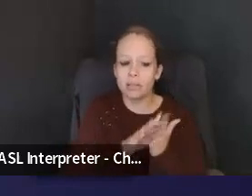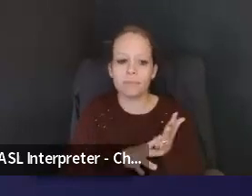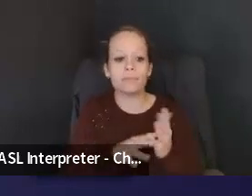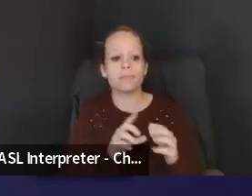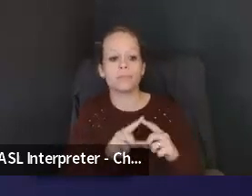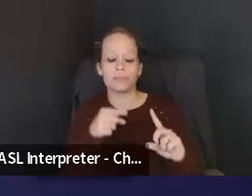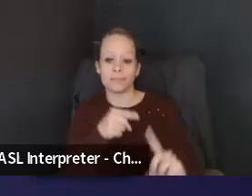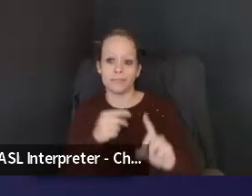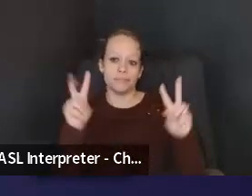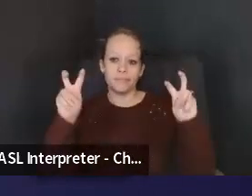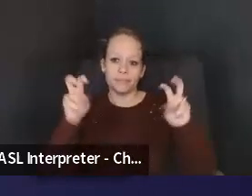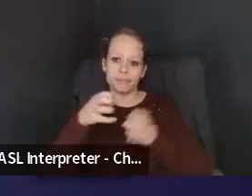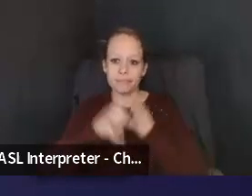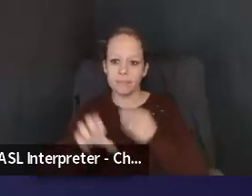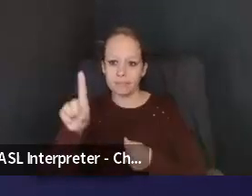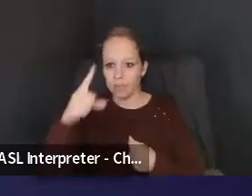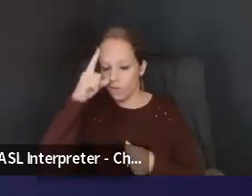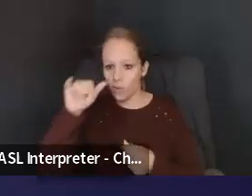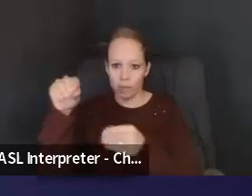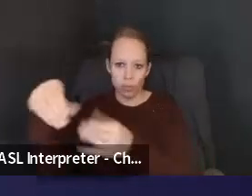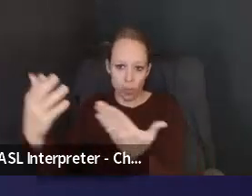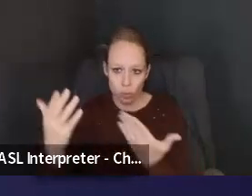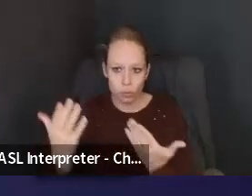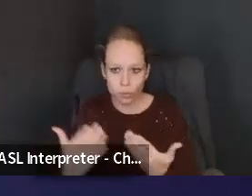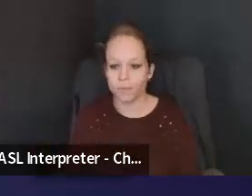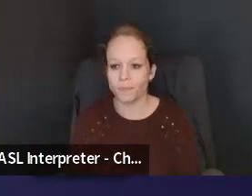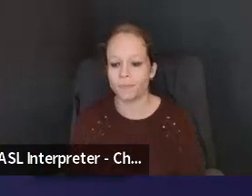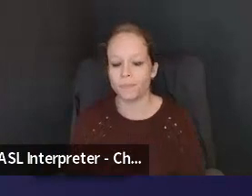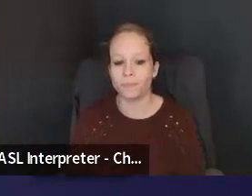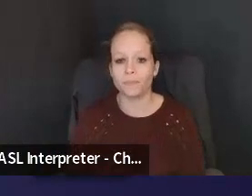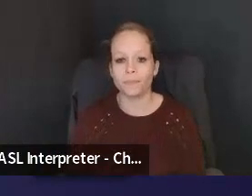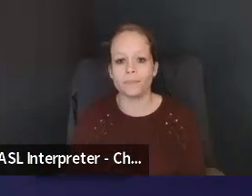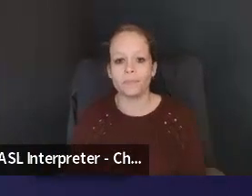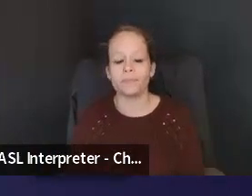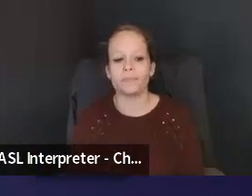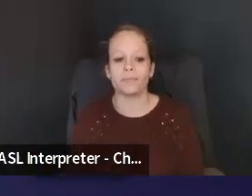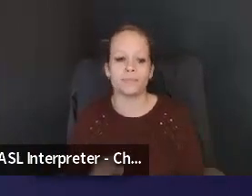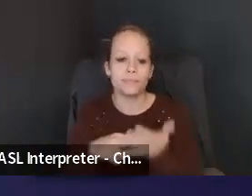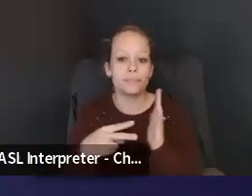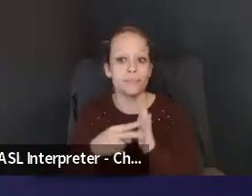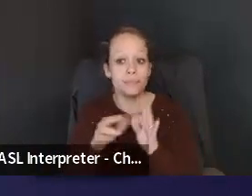Chapter One of the proposal, no matter how you slice it. And in that regard, it's very important.